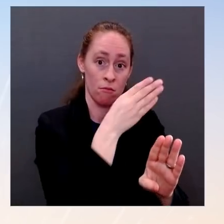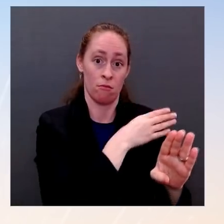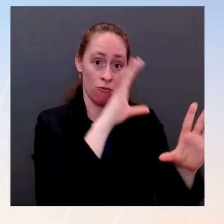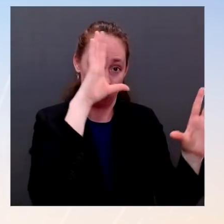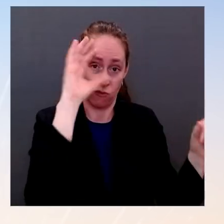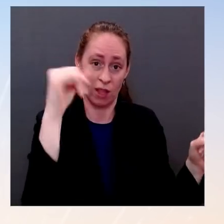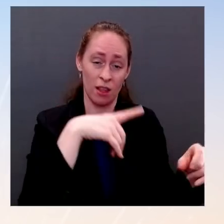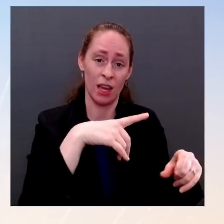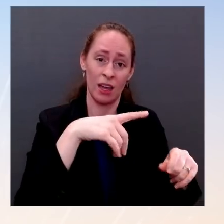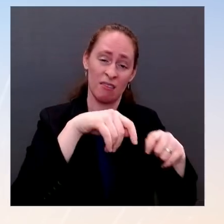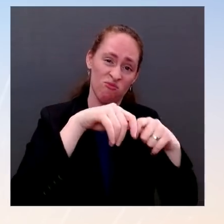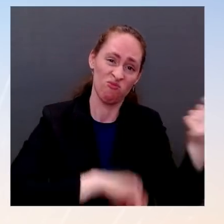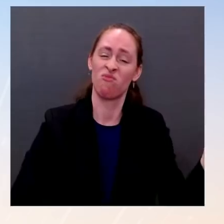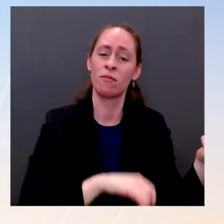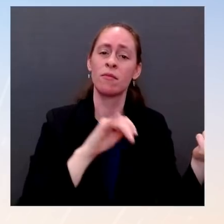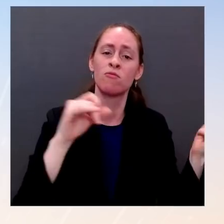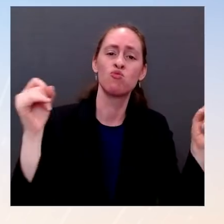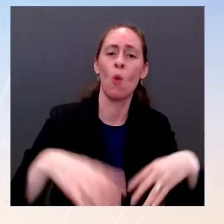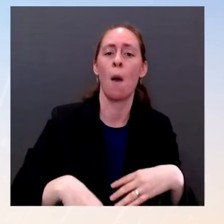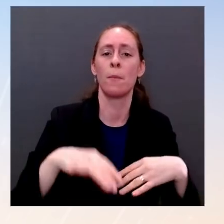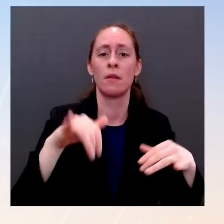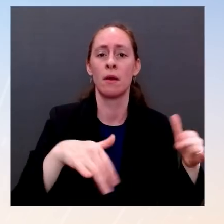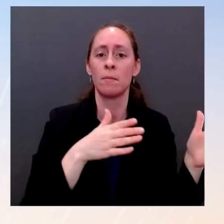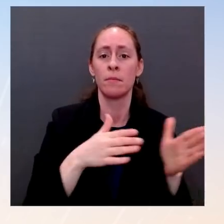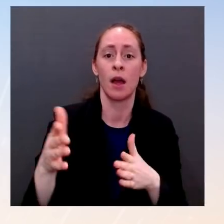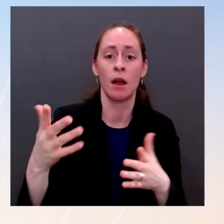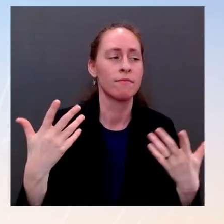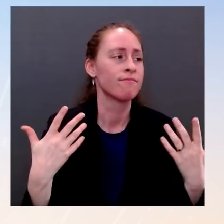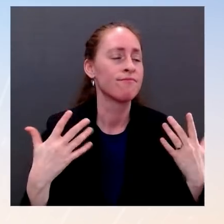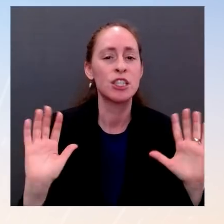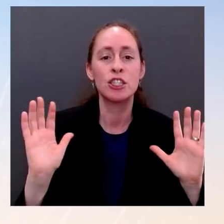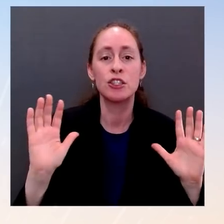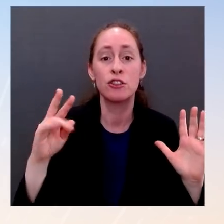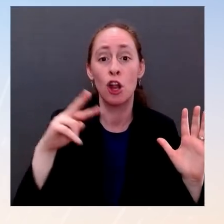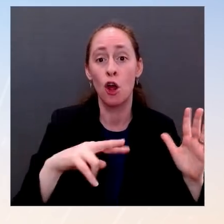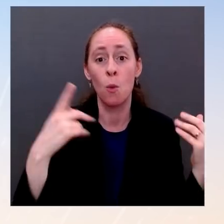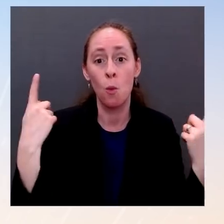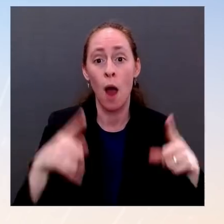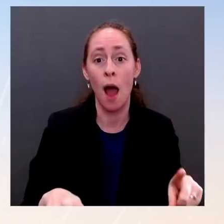which is we lost complete visibility into their capabilities. They made a significant amount of progress,